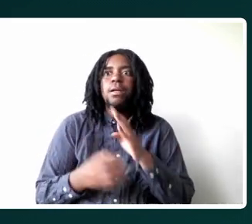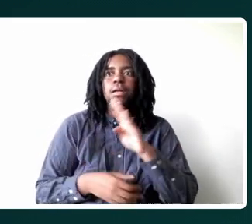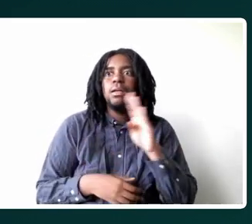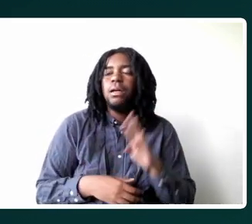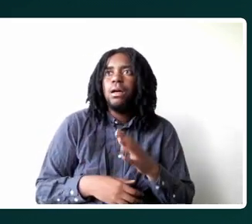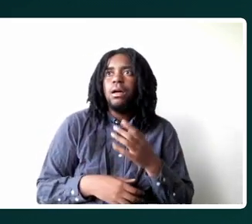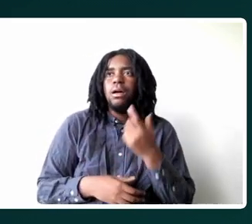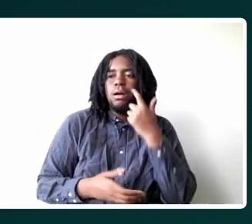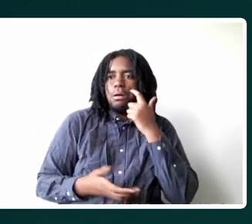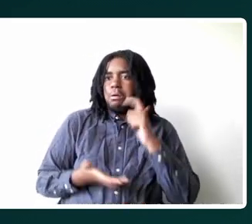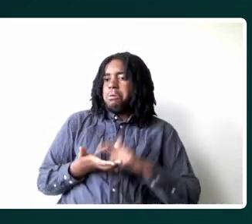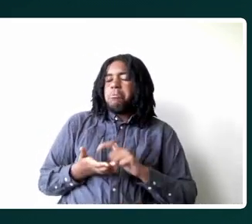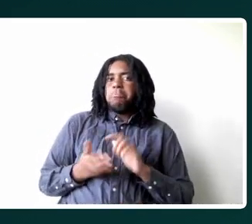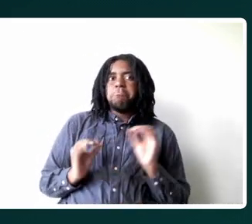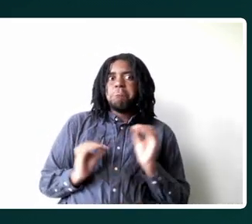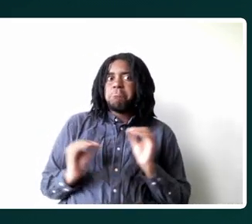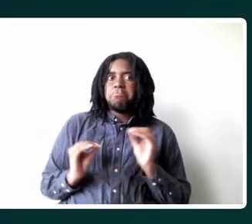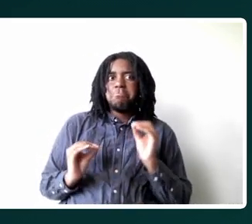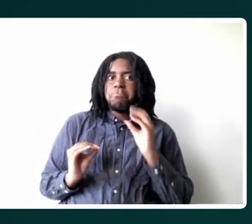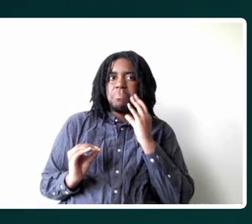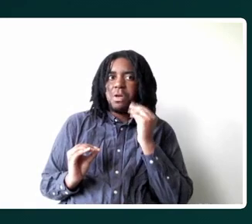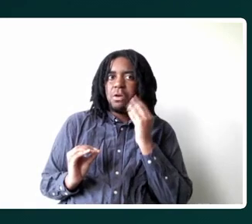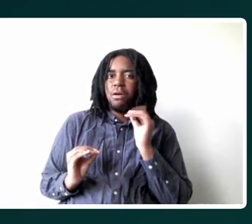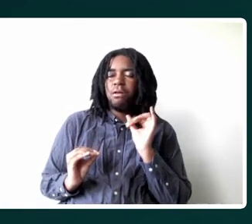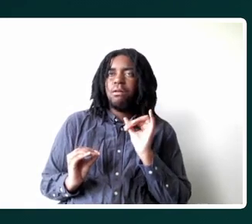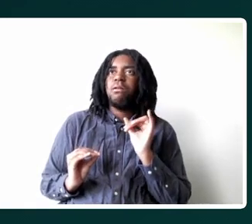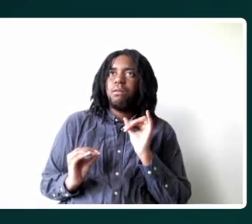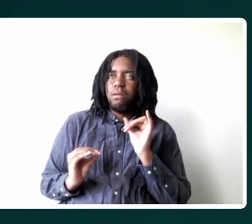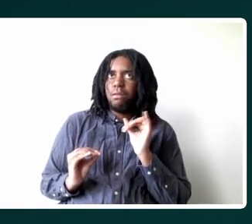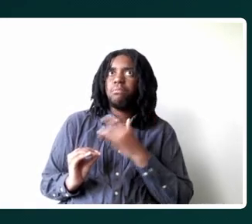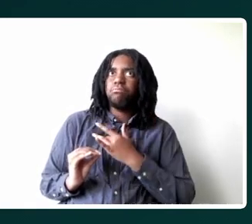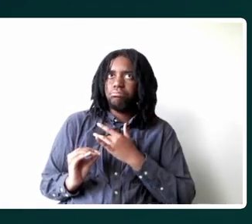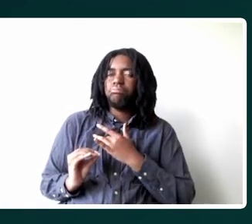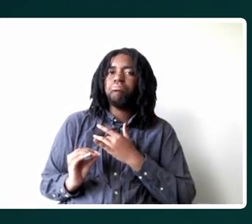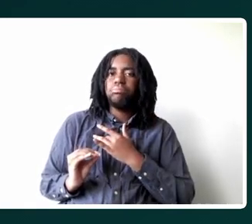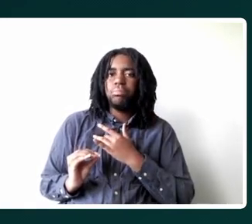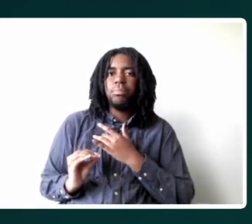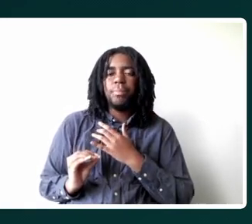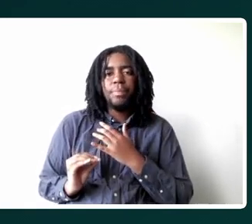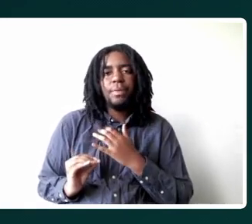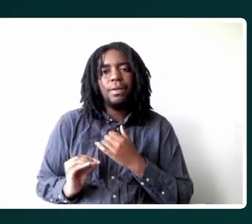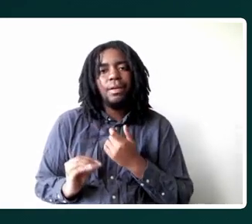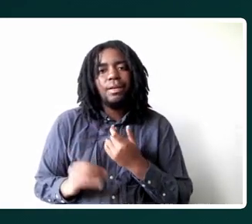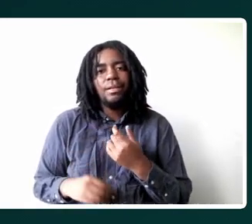this way. And so, they tell us that they actually frame their certificates and put it in the living